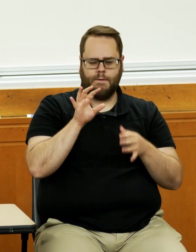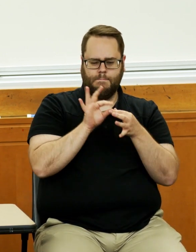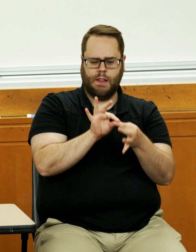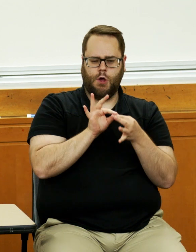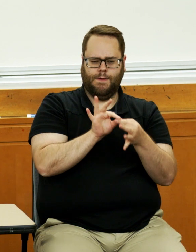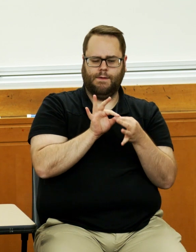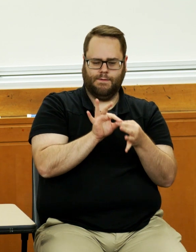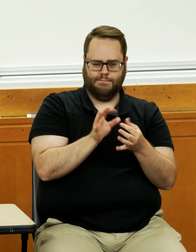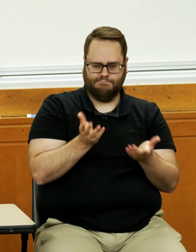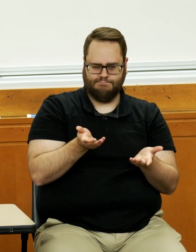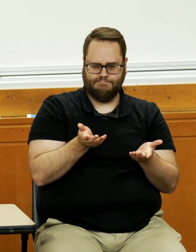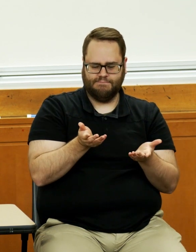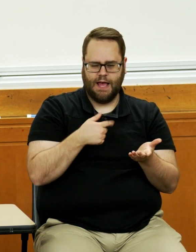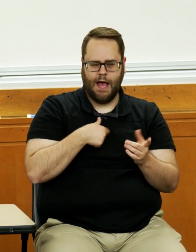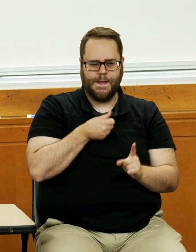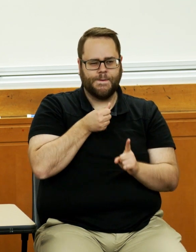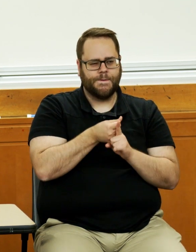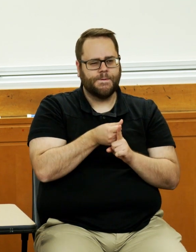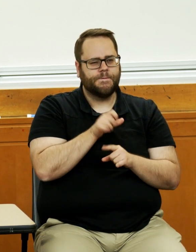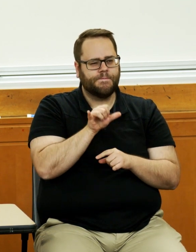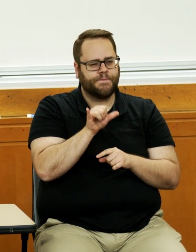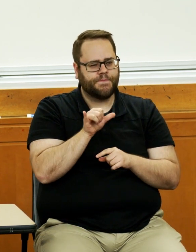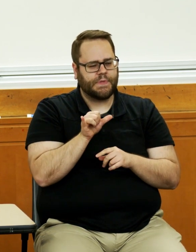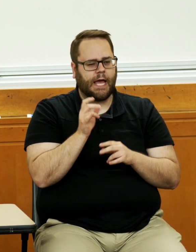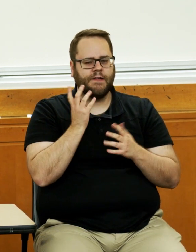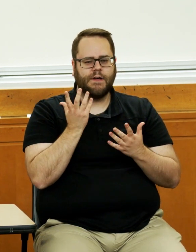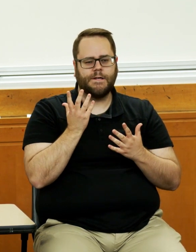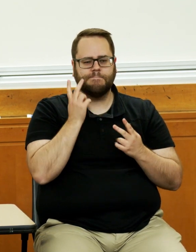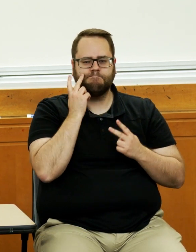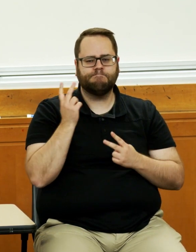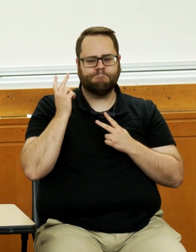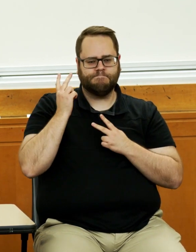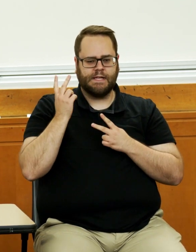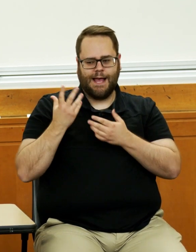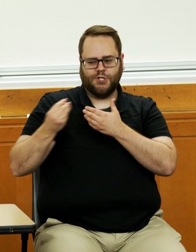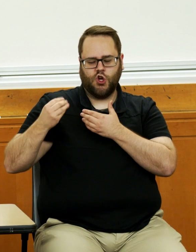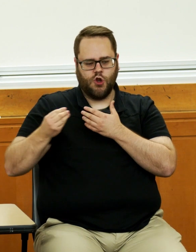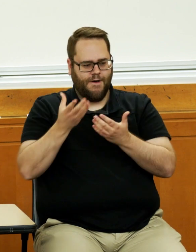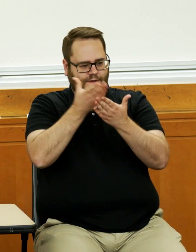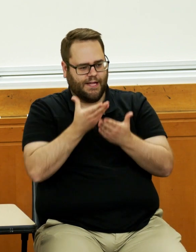initially struck me as a sentimental form of external validation-seeking rooted in the very